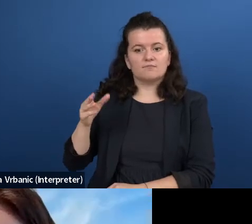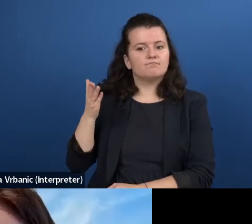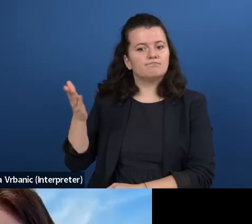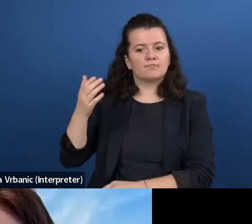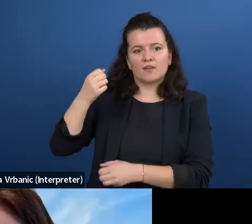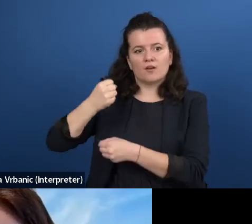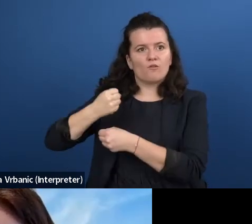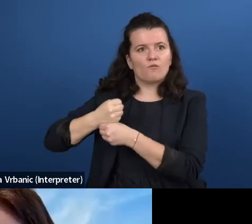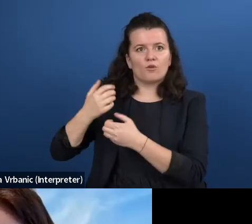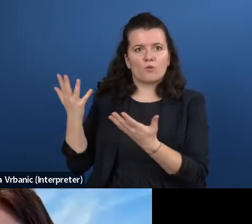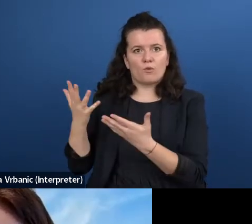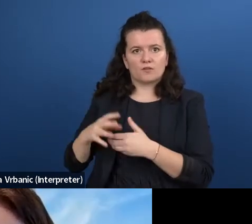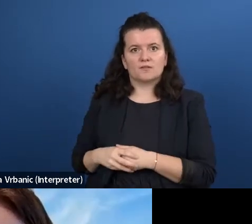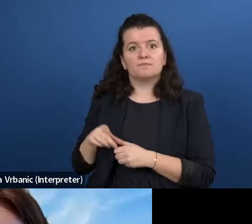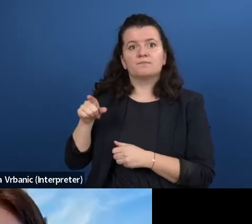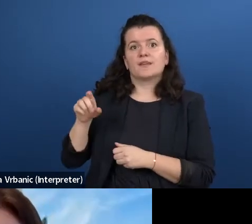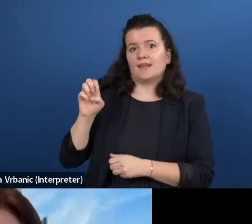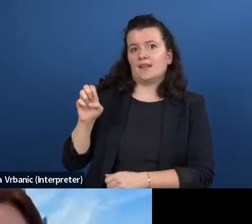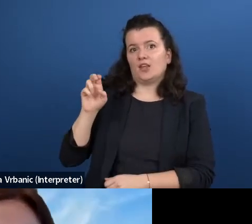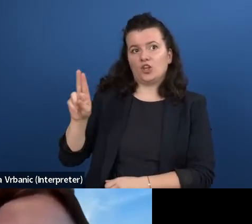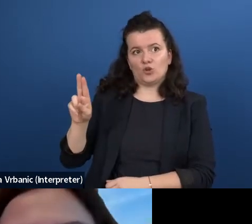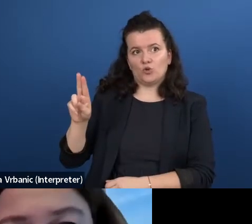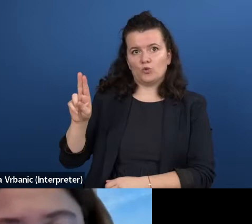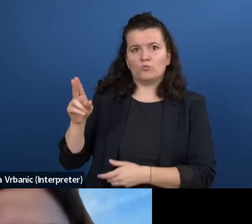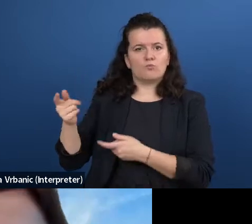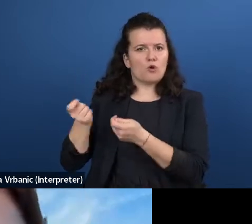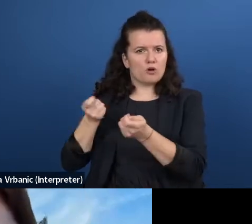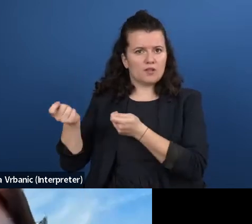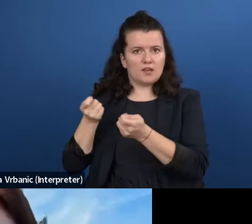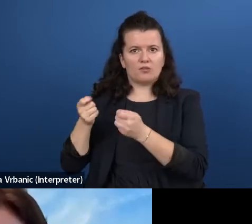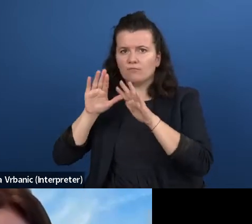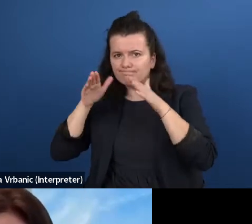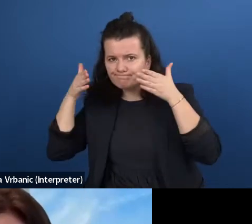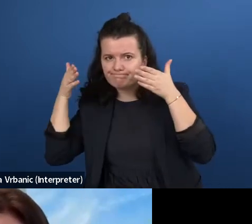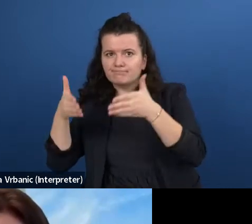So it's very important for the EDF having your backing